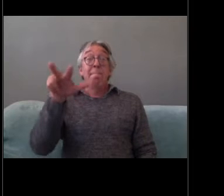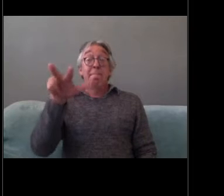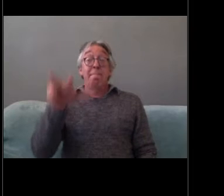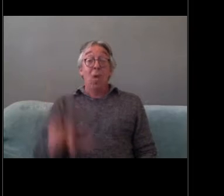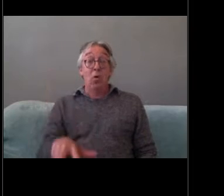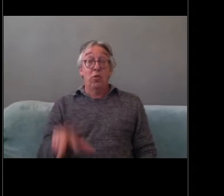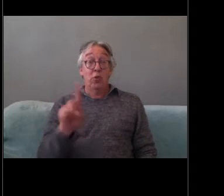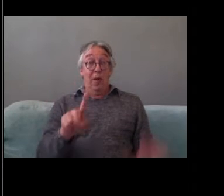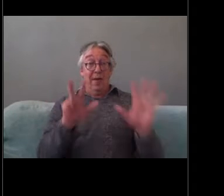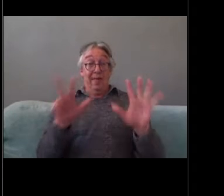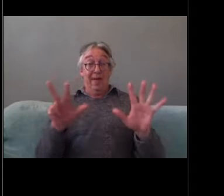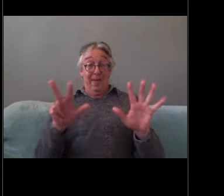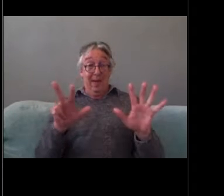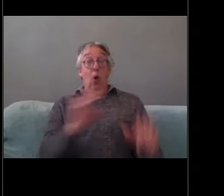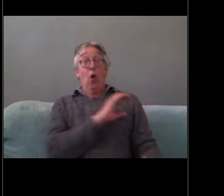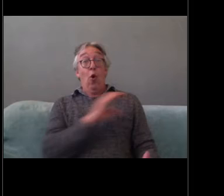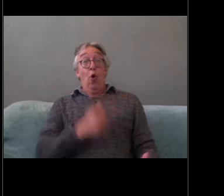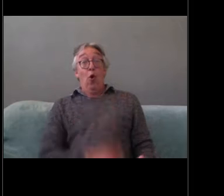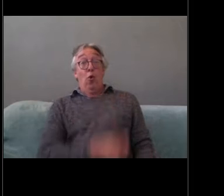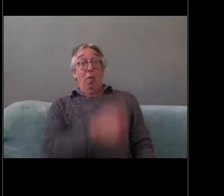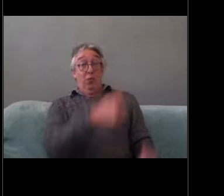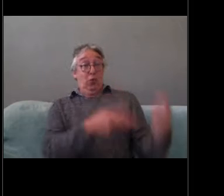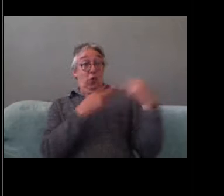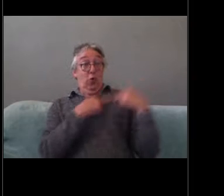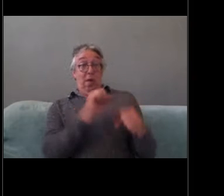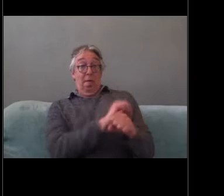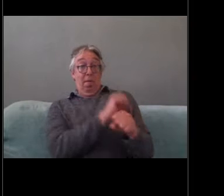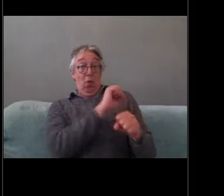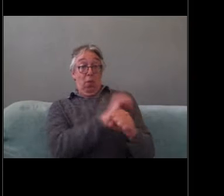and the one for regional development, they co-signed a letter.